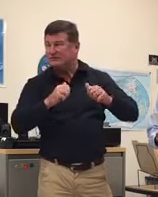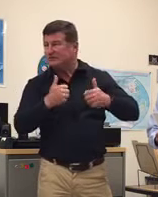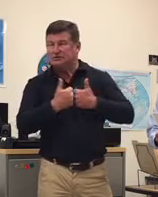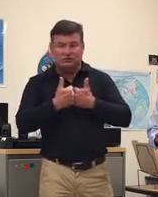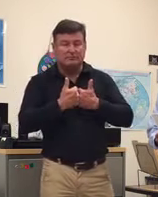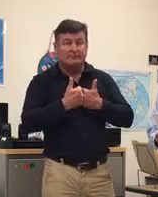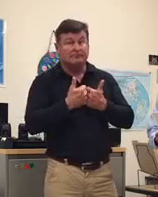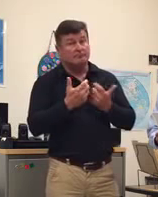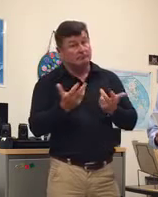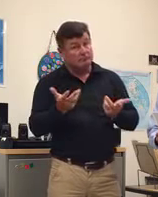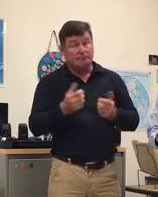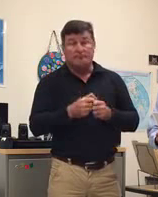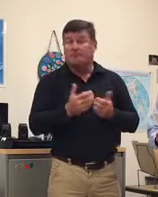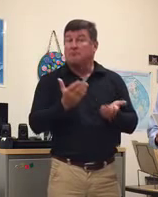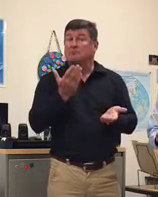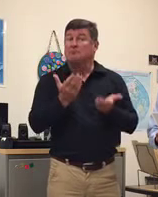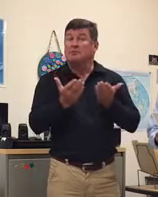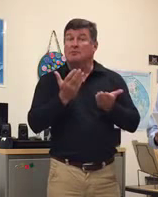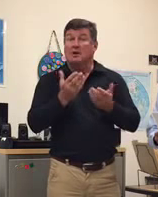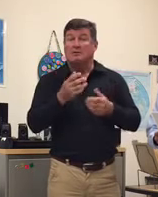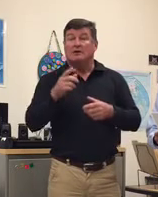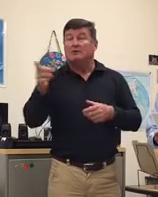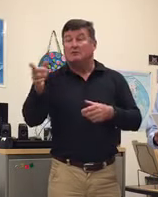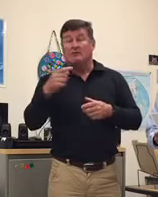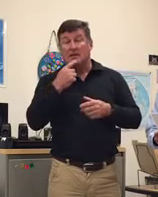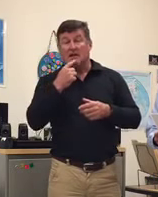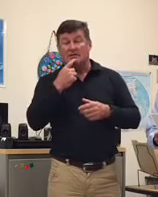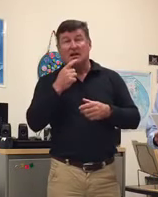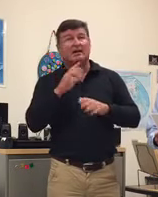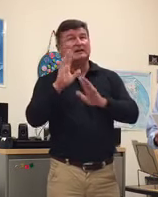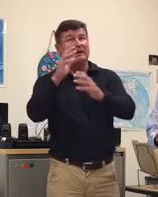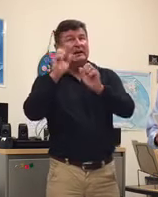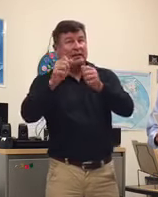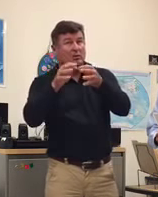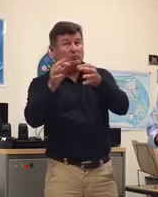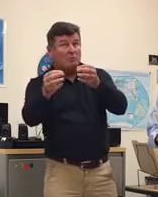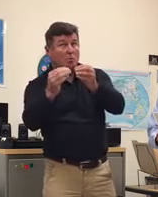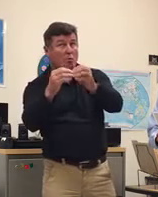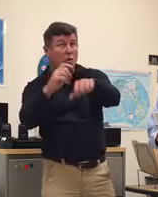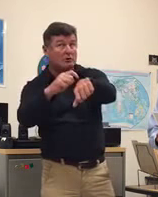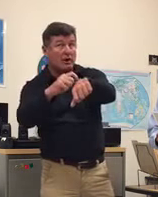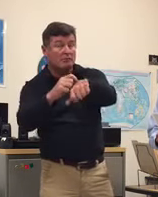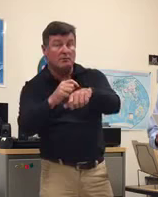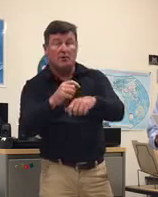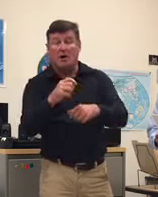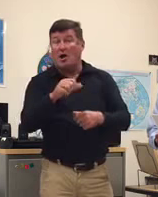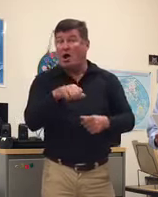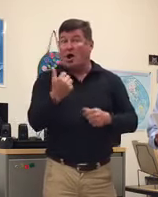equipment is more difficult or more challenging. They might use that as a basis for request.